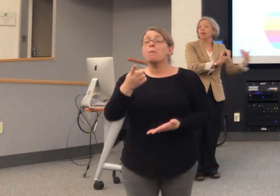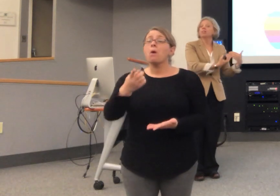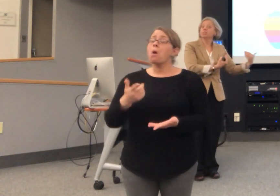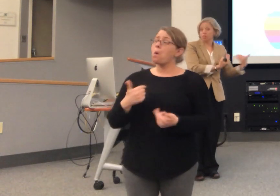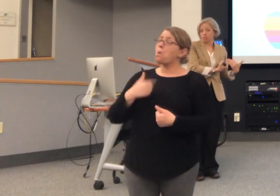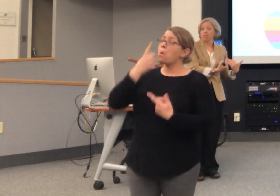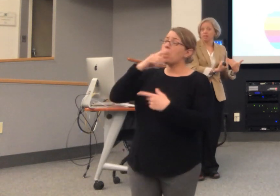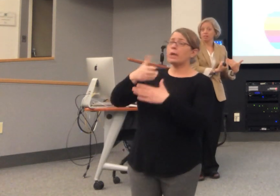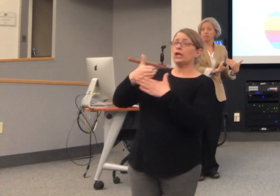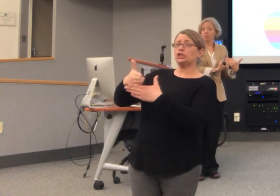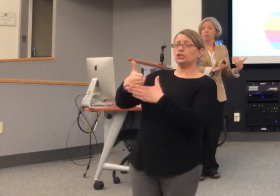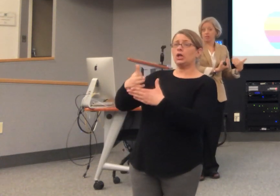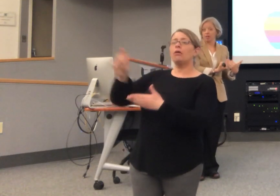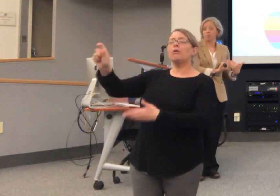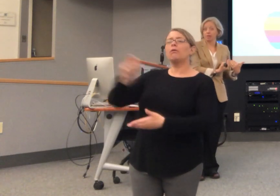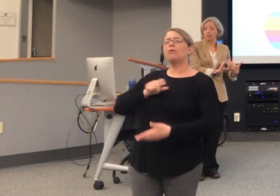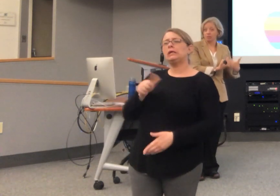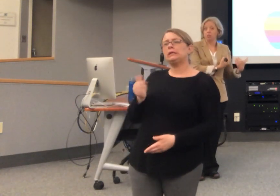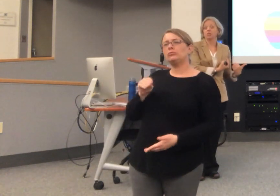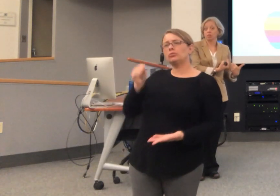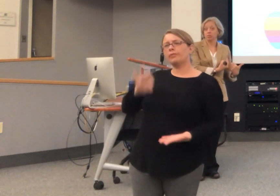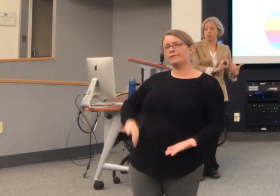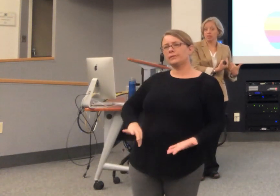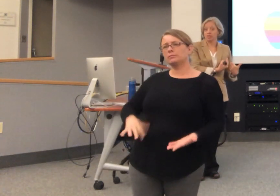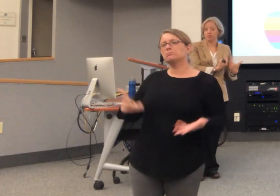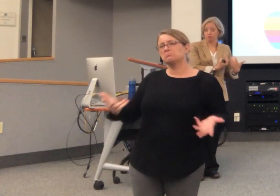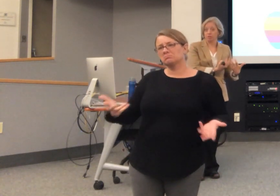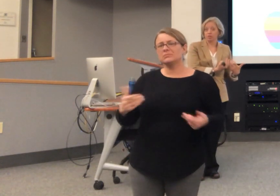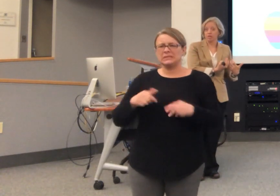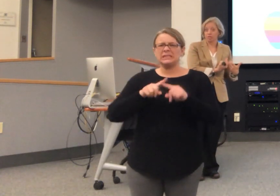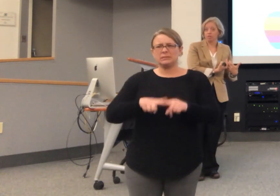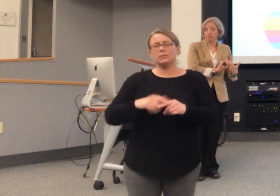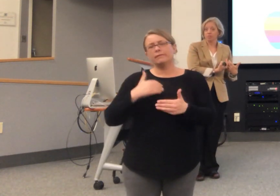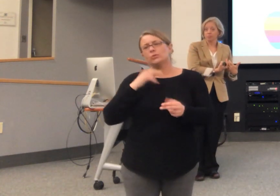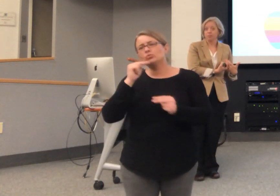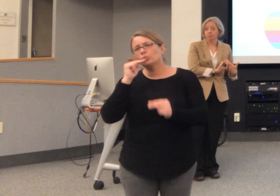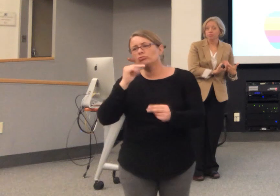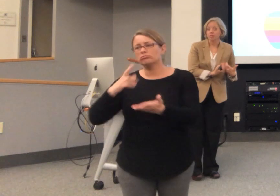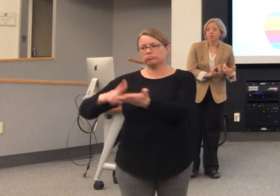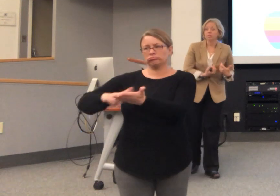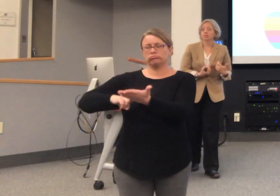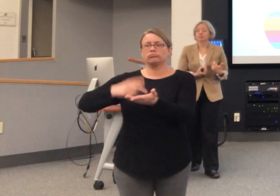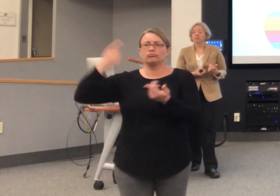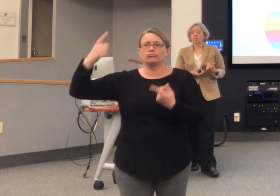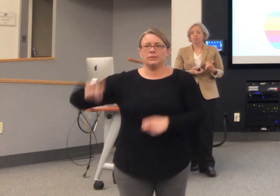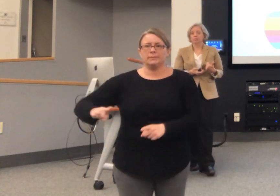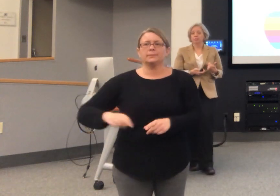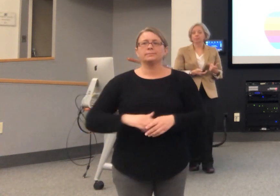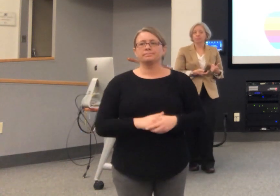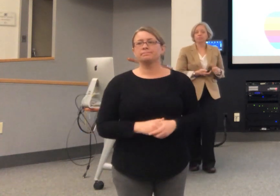So that gets negotiated with the company if you sell them your invention or your creation, license it to them.